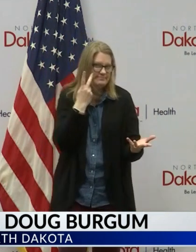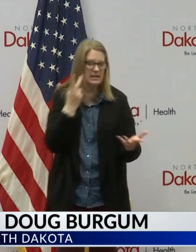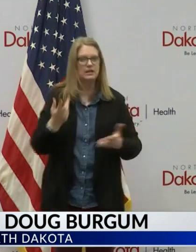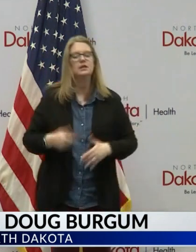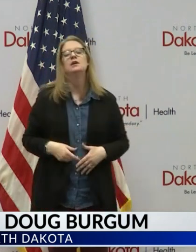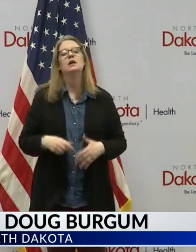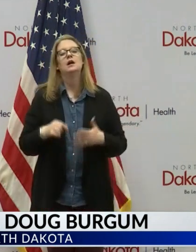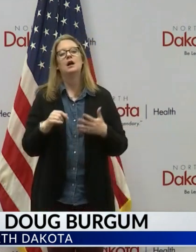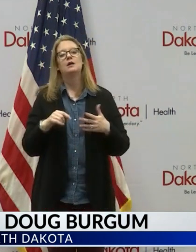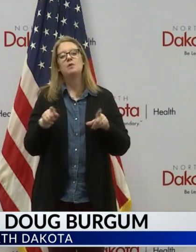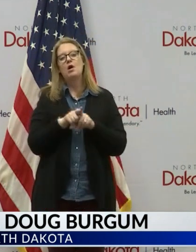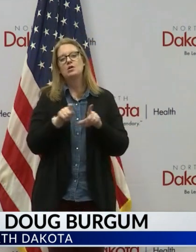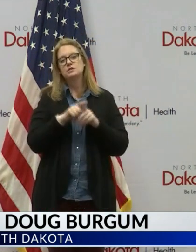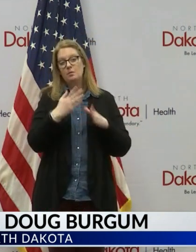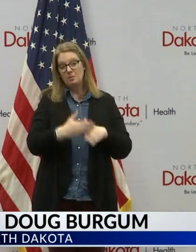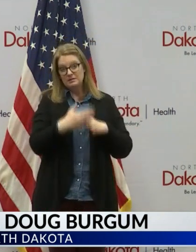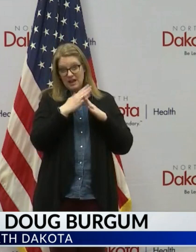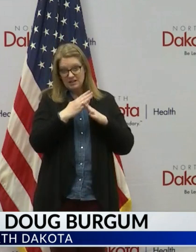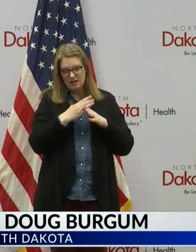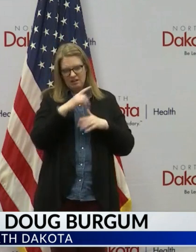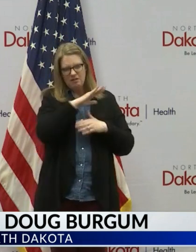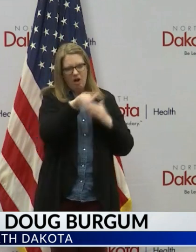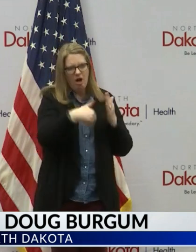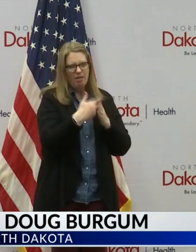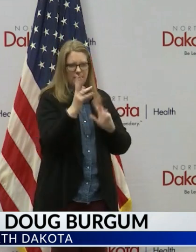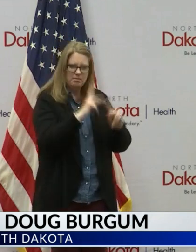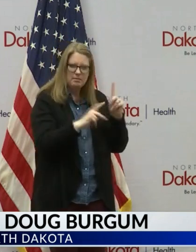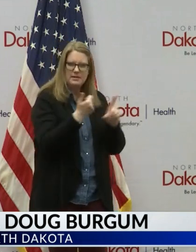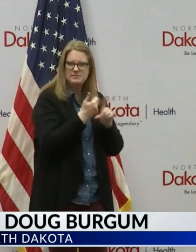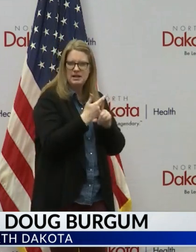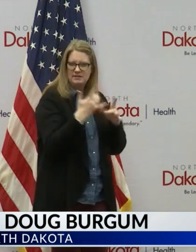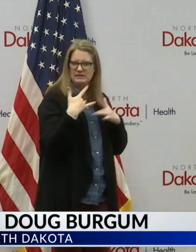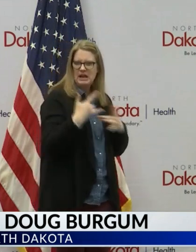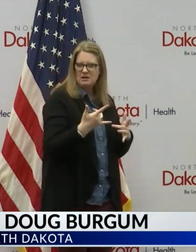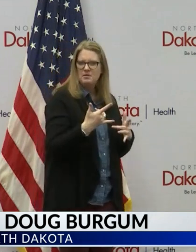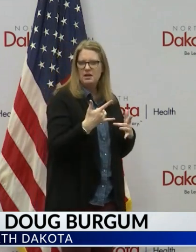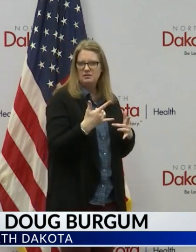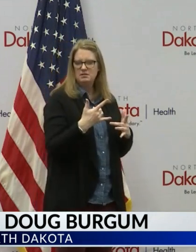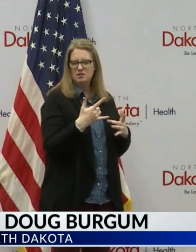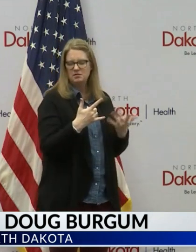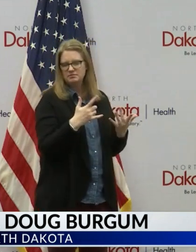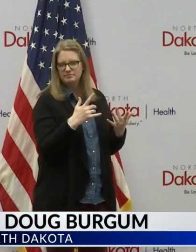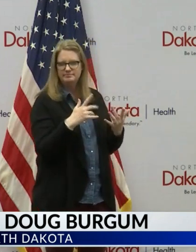RISK OF RESURGENCE AND HOW DO YOU TIGHTEN BACK UP IF YOU HAVE TO. THE THIRD COMPONENT OF OPENING